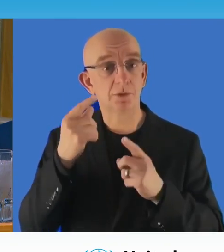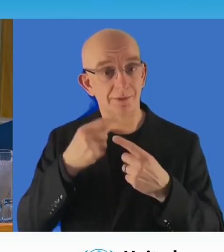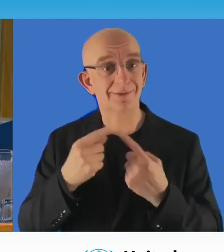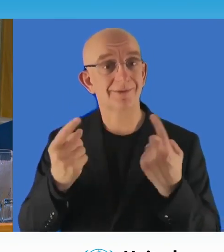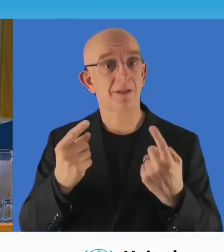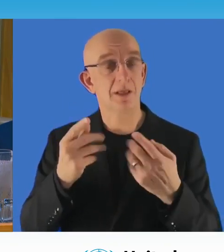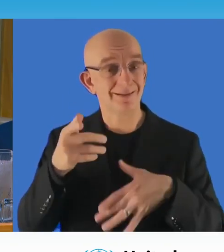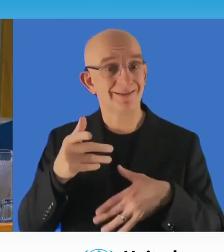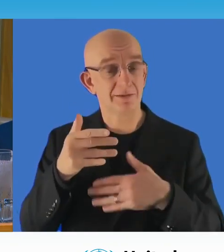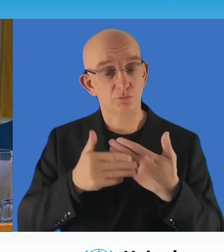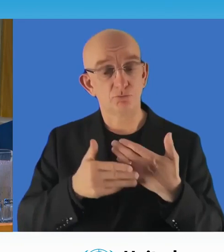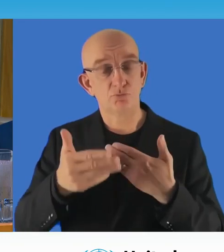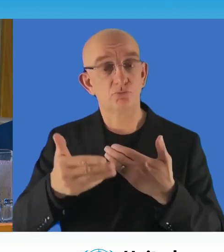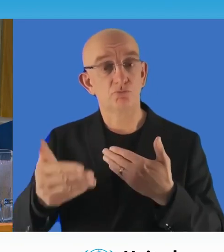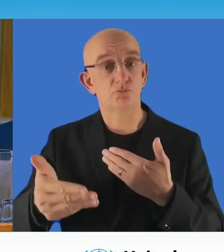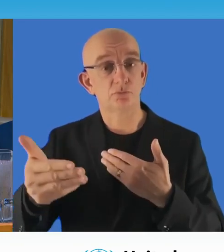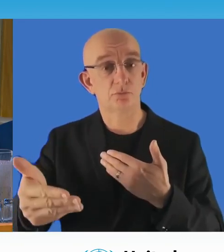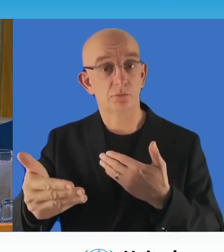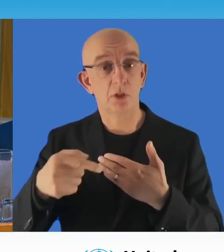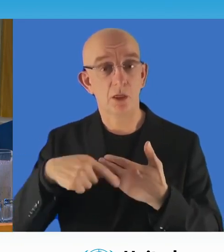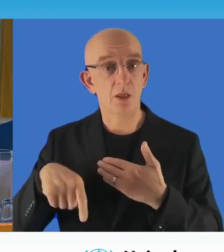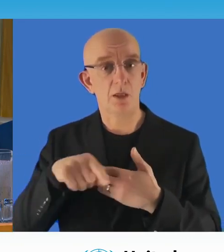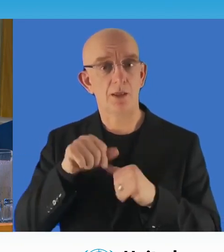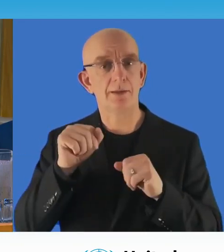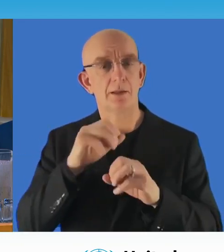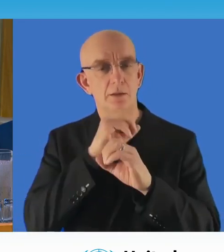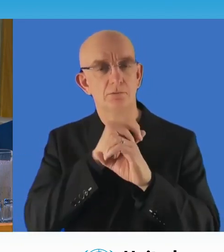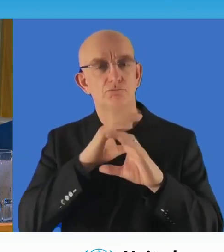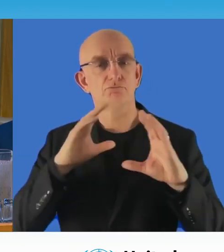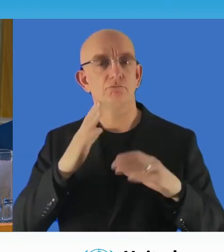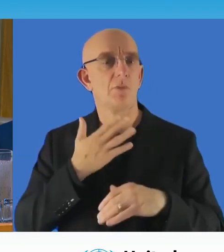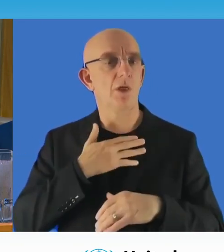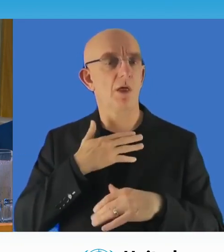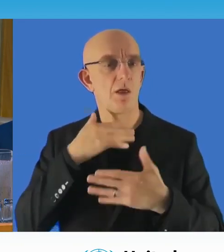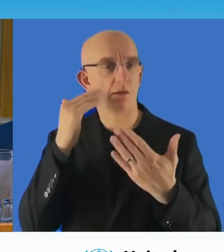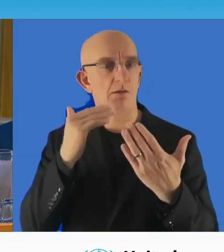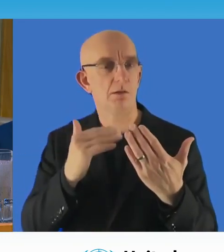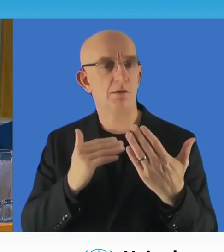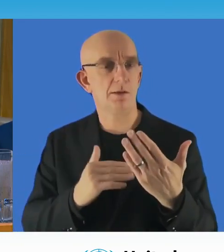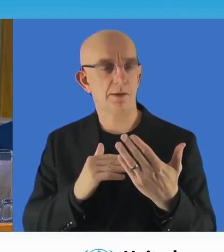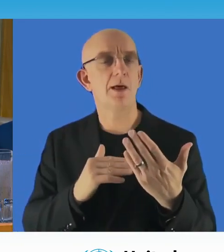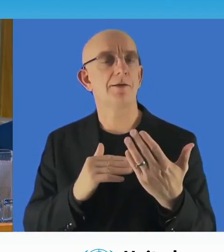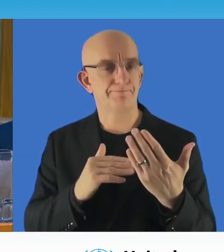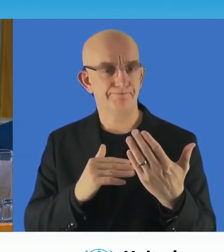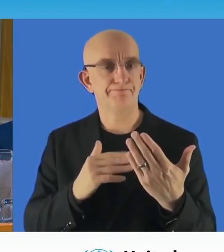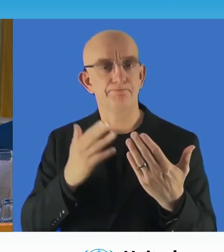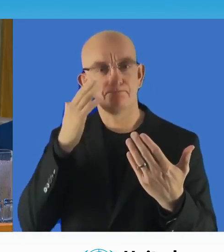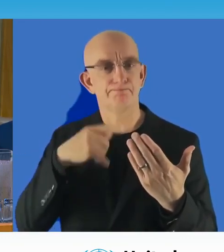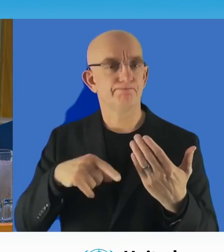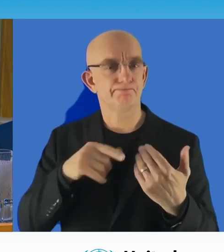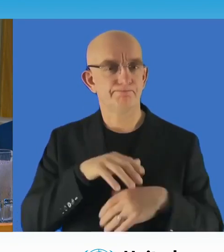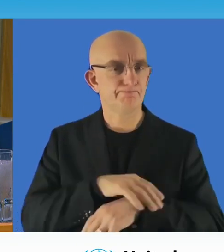overcome these challenges the transformation of care and support systems for current and future